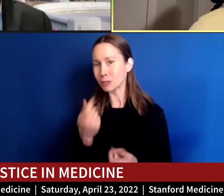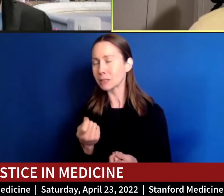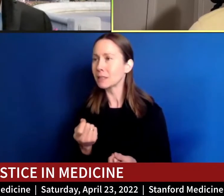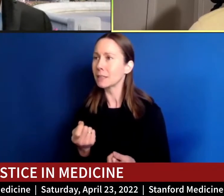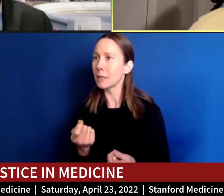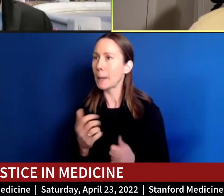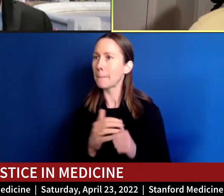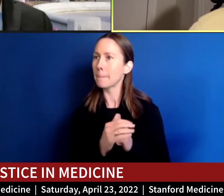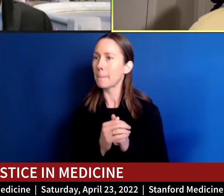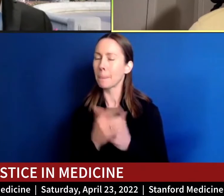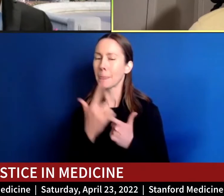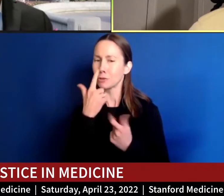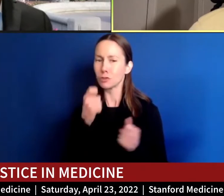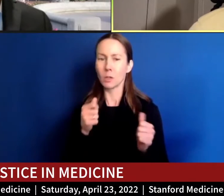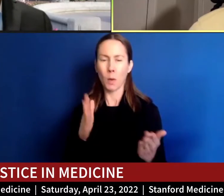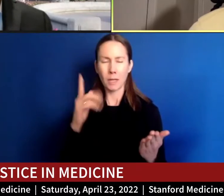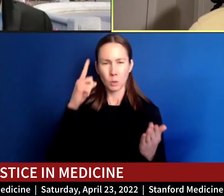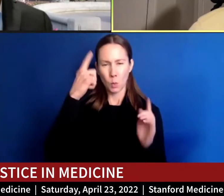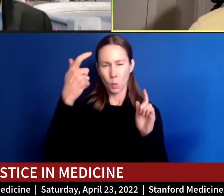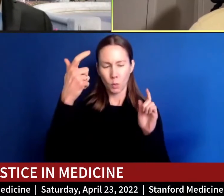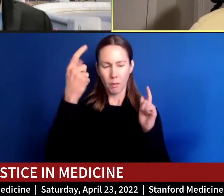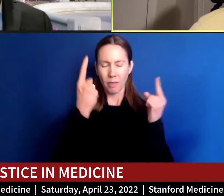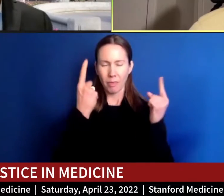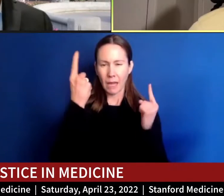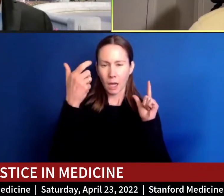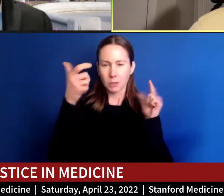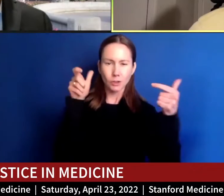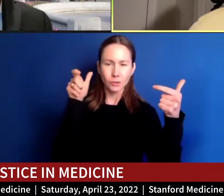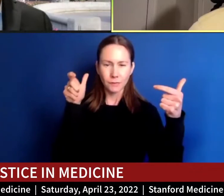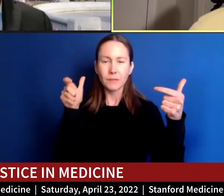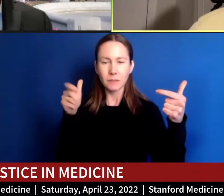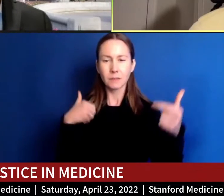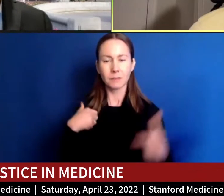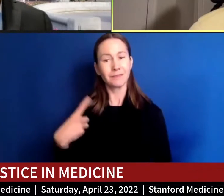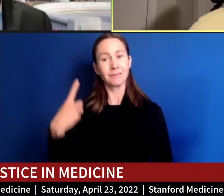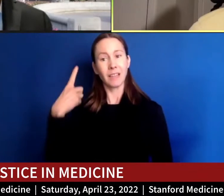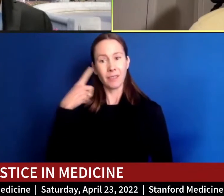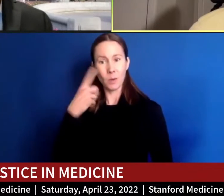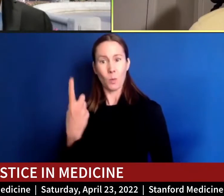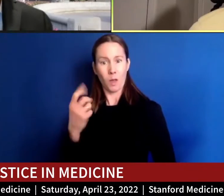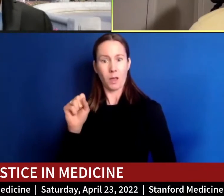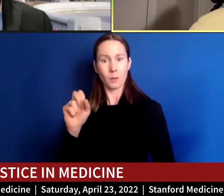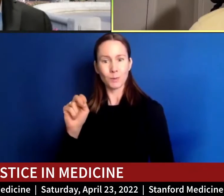rethinking of it. But I do think one of the snowballs is to tell more stories